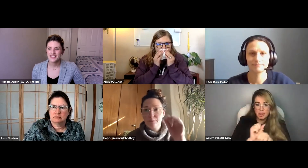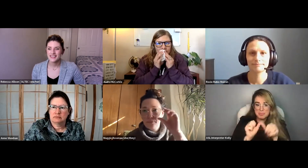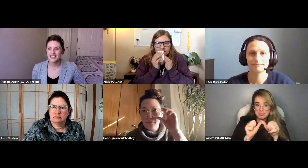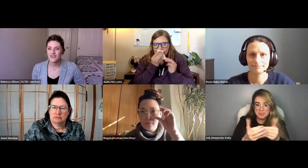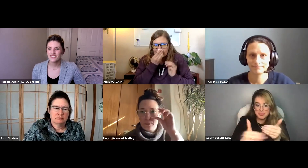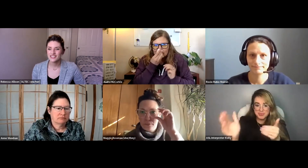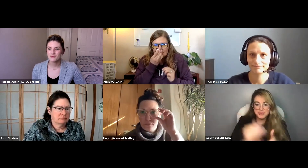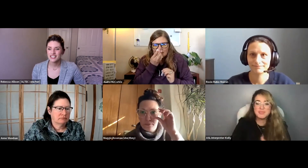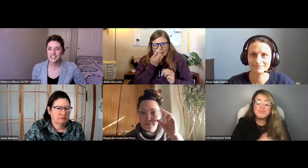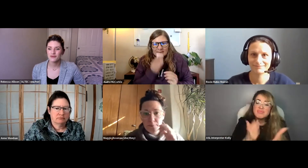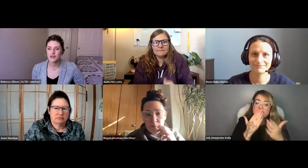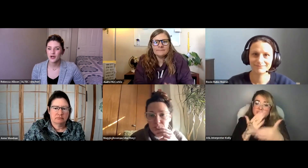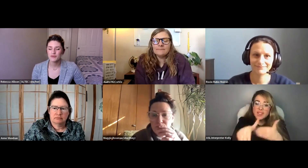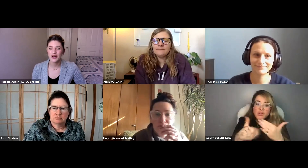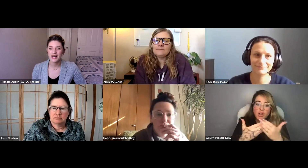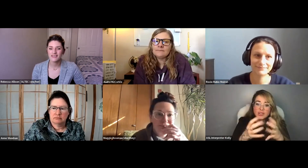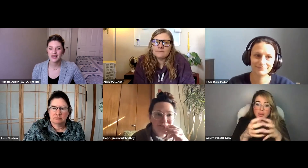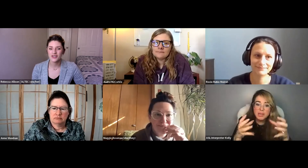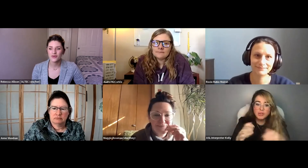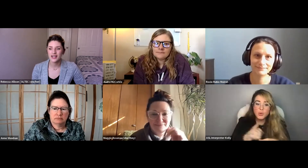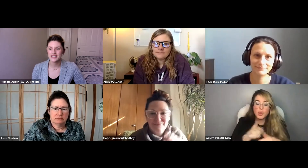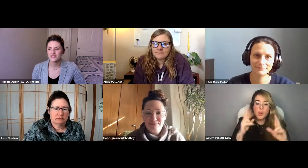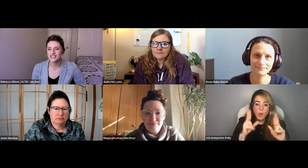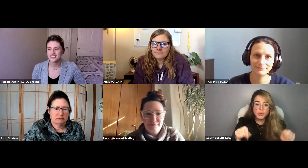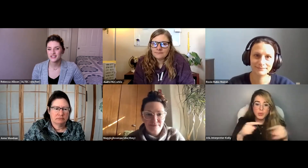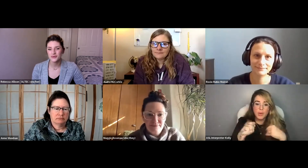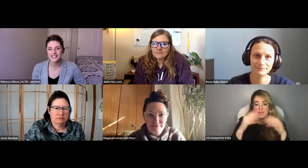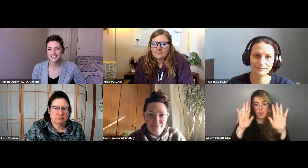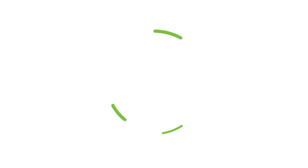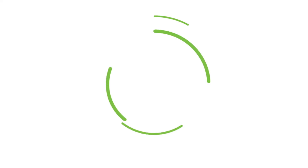Thank you all so much and we hope you have a great rest of your week.